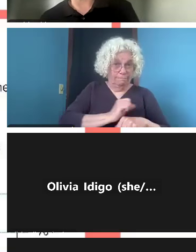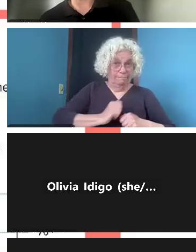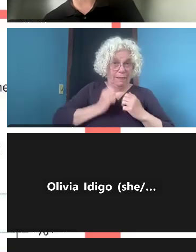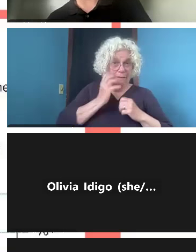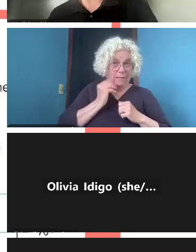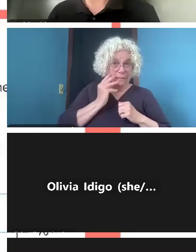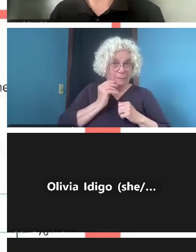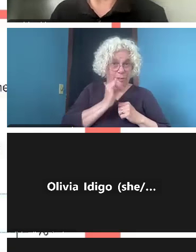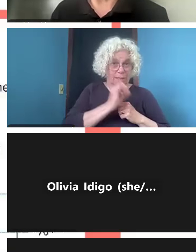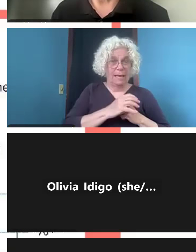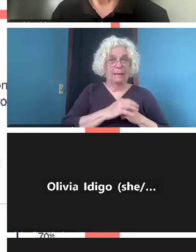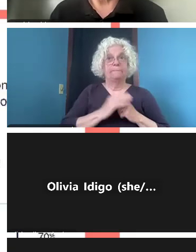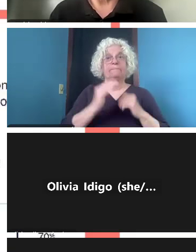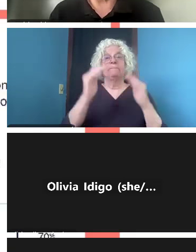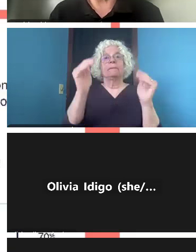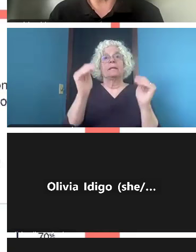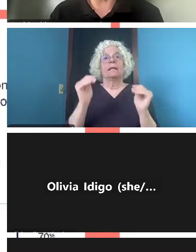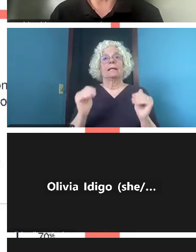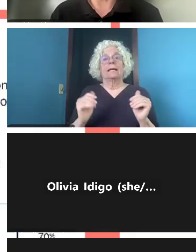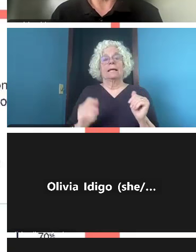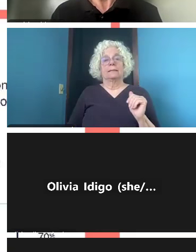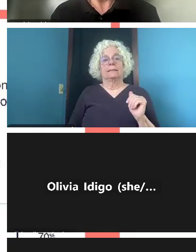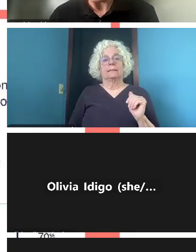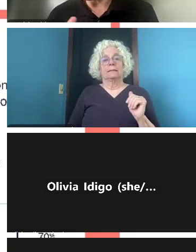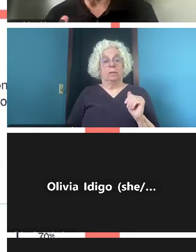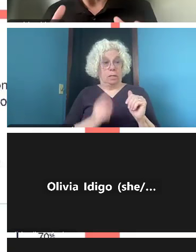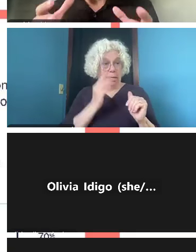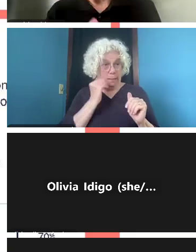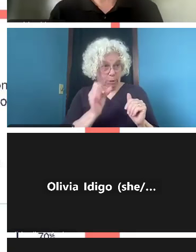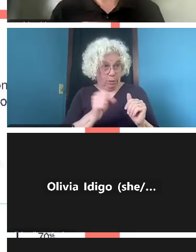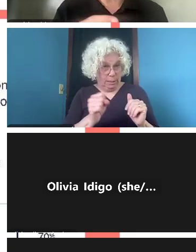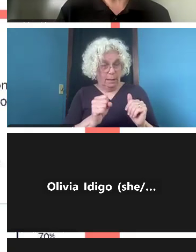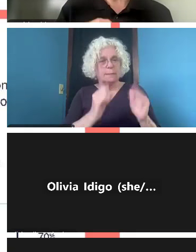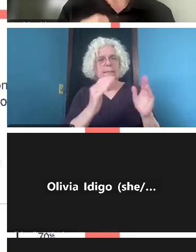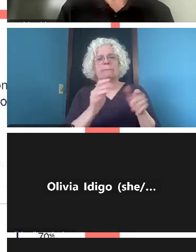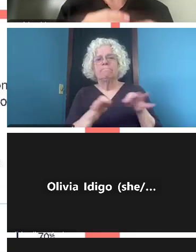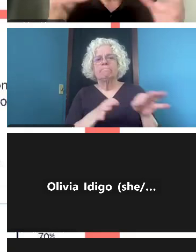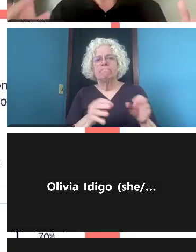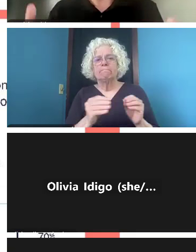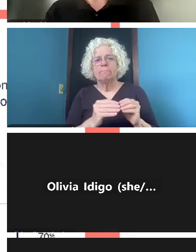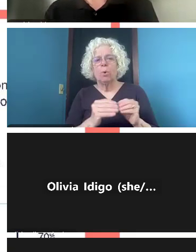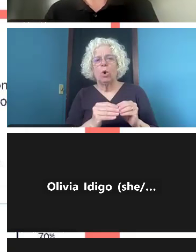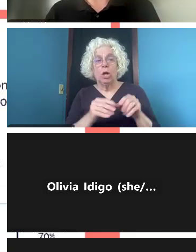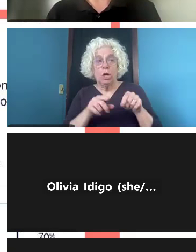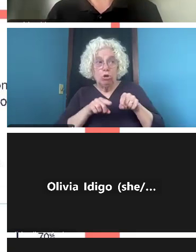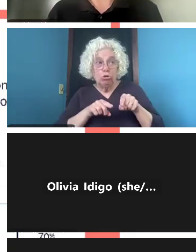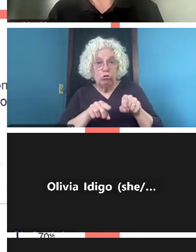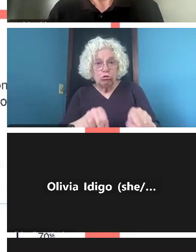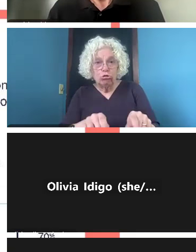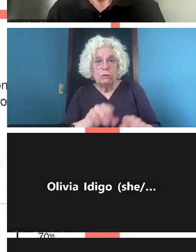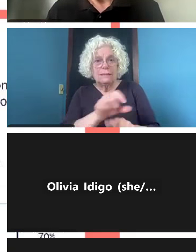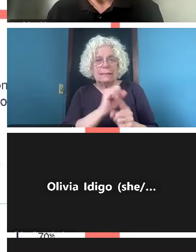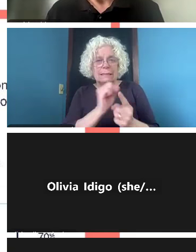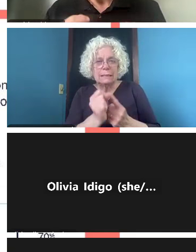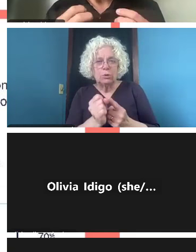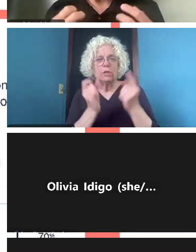On the next slide, we ask a little bit further about their experiences. And that is the actions that they took in that situation.